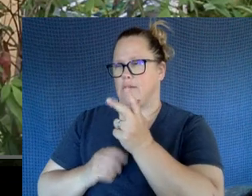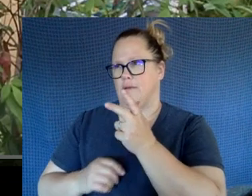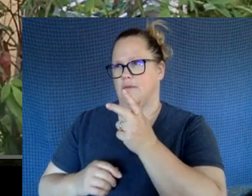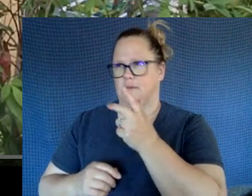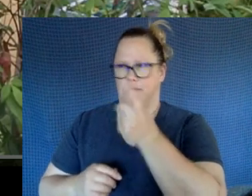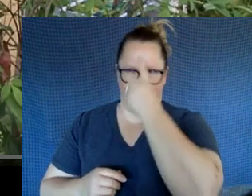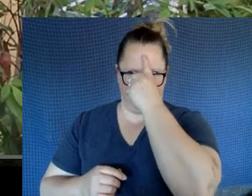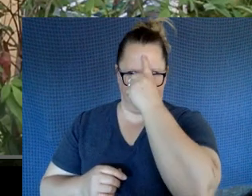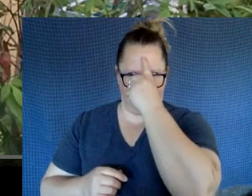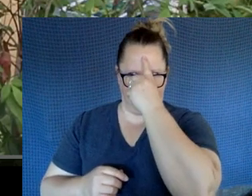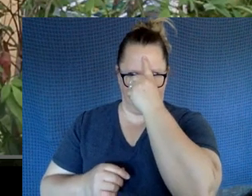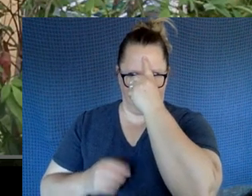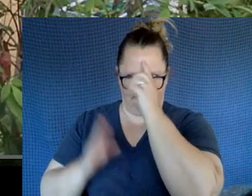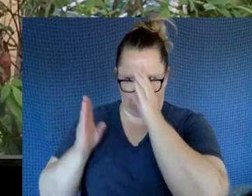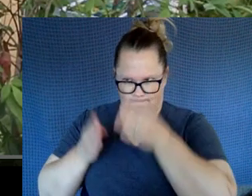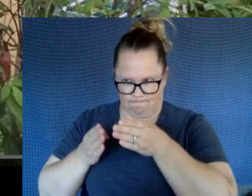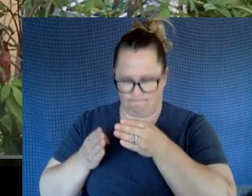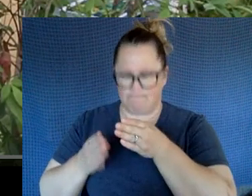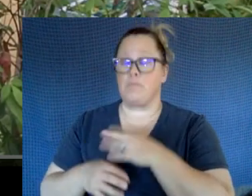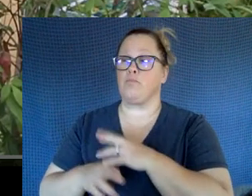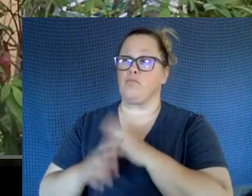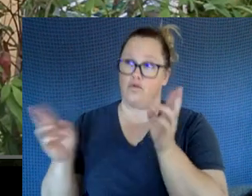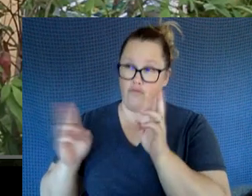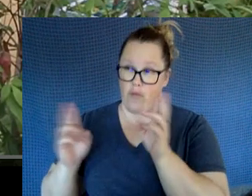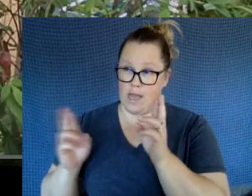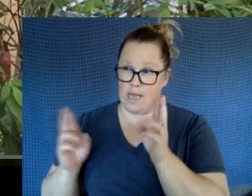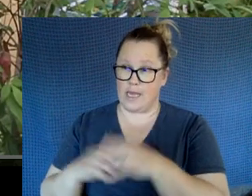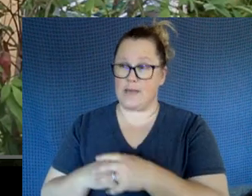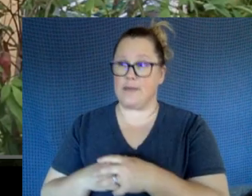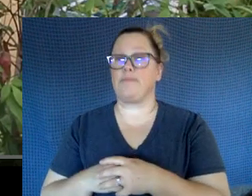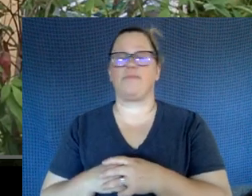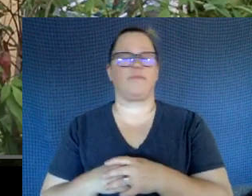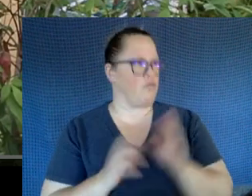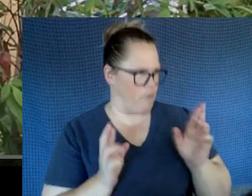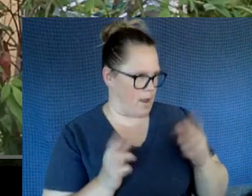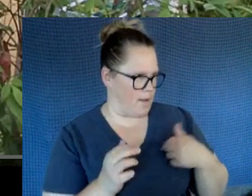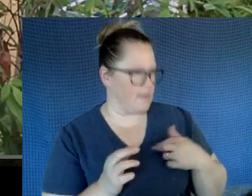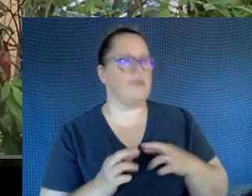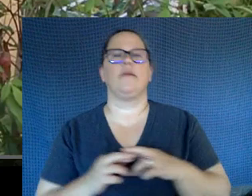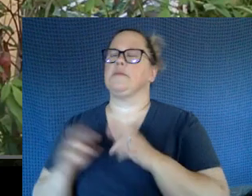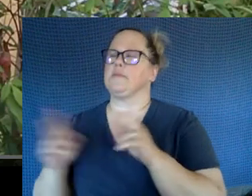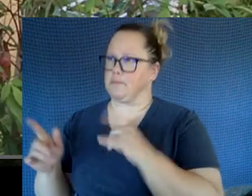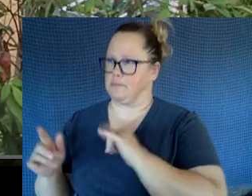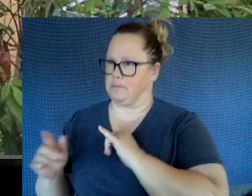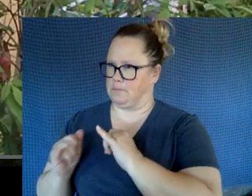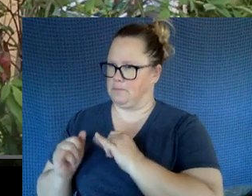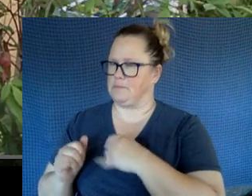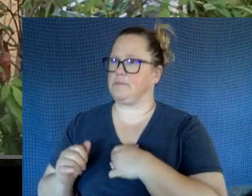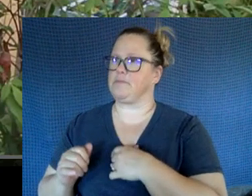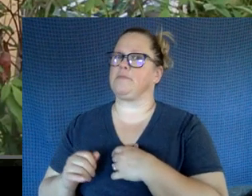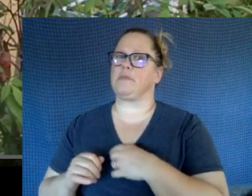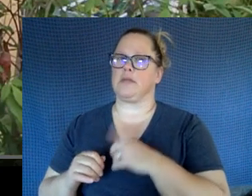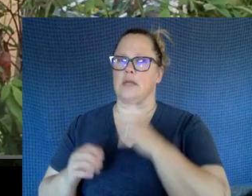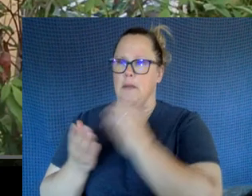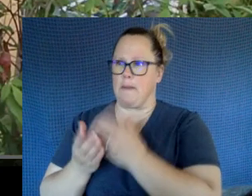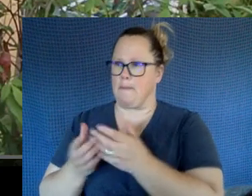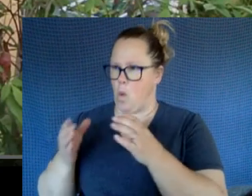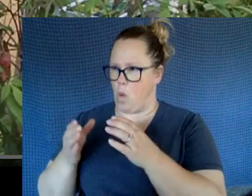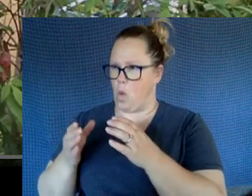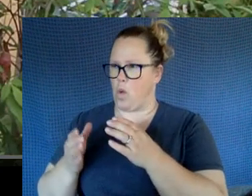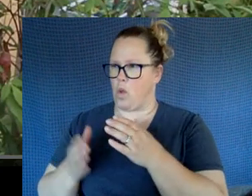so everyone get ready. Okay. I'm getting ready I'm going to get her singing bowel.